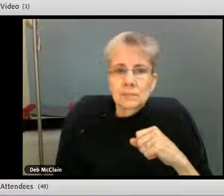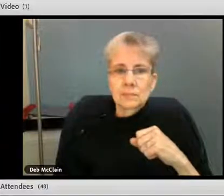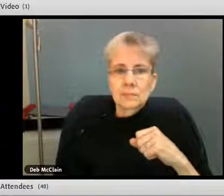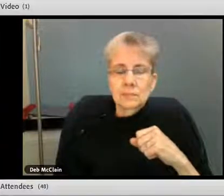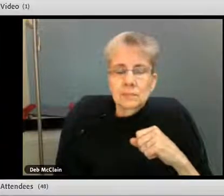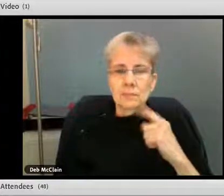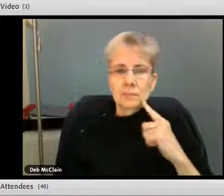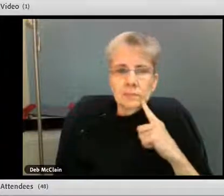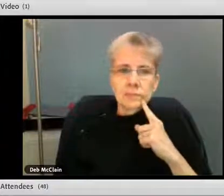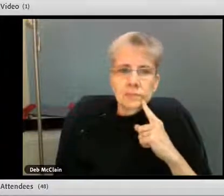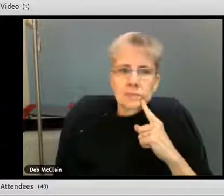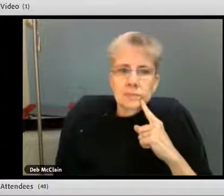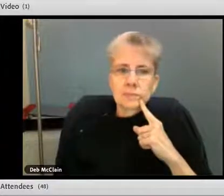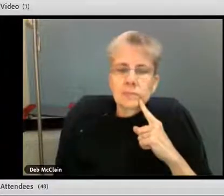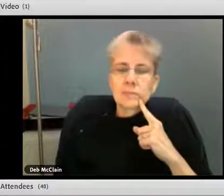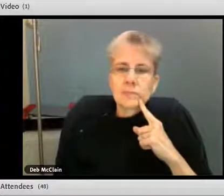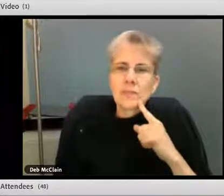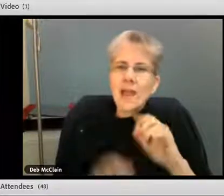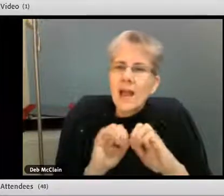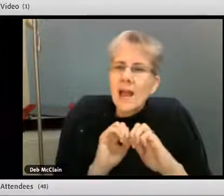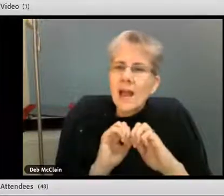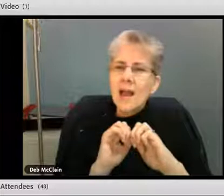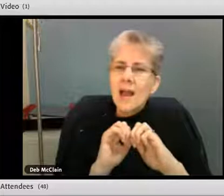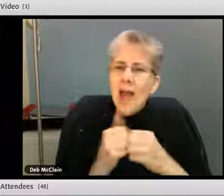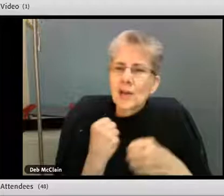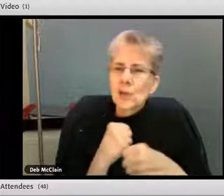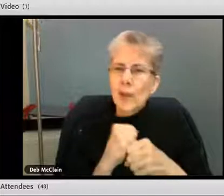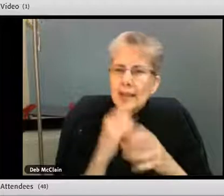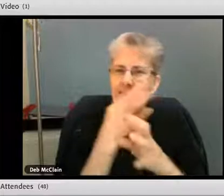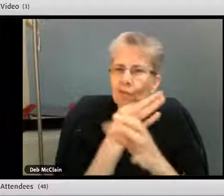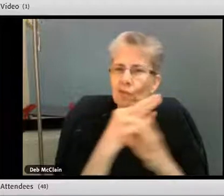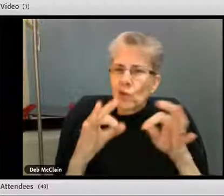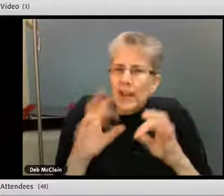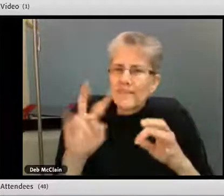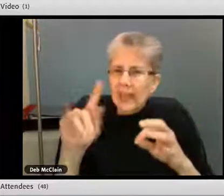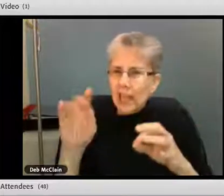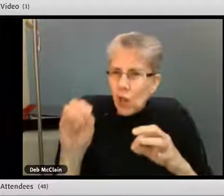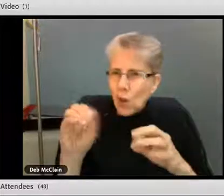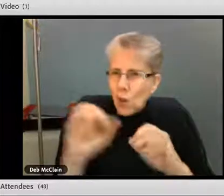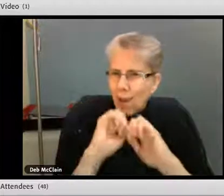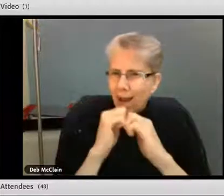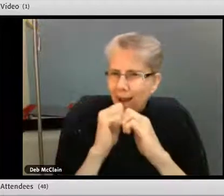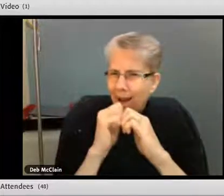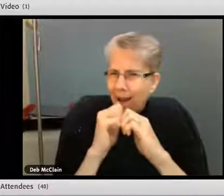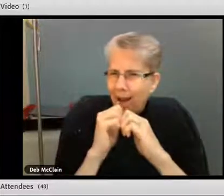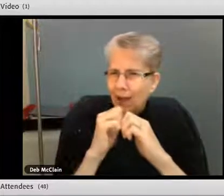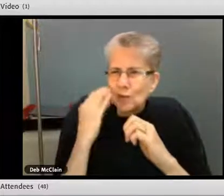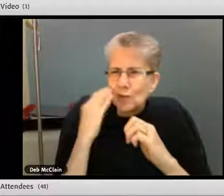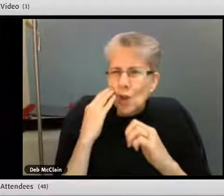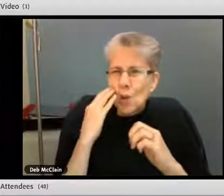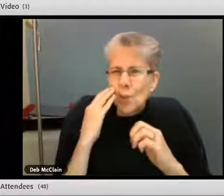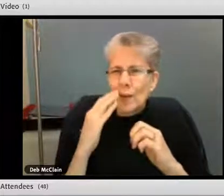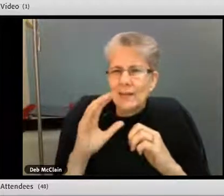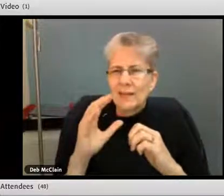How do you create some free videos? Again, with little cinematographer skill. Of course, we can record our own videos on our phones,